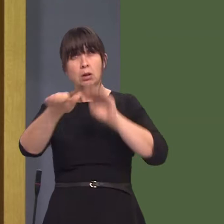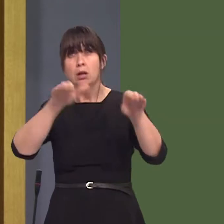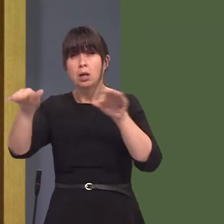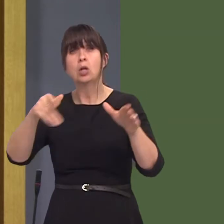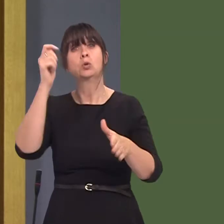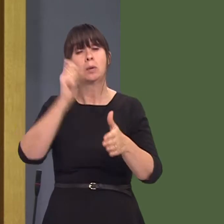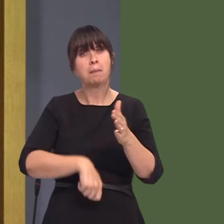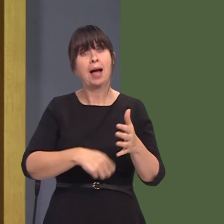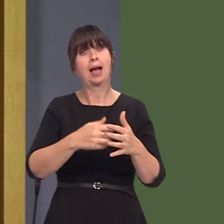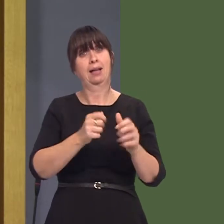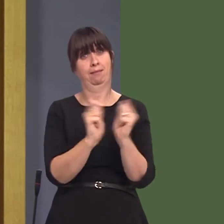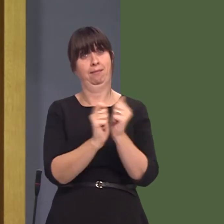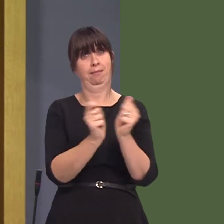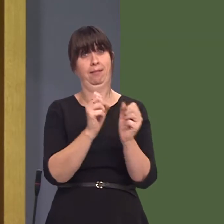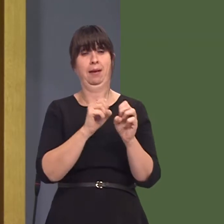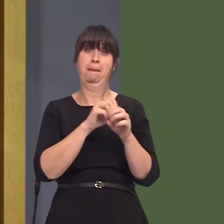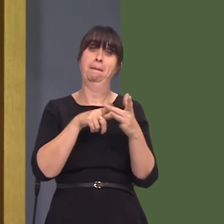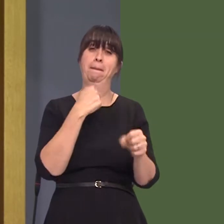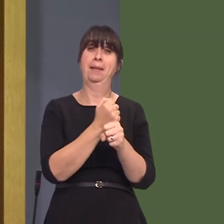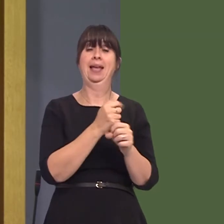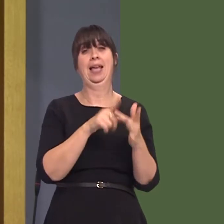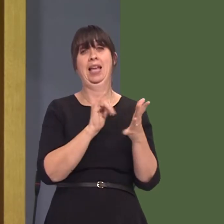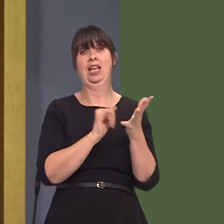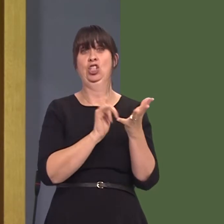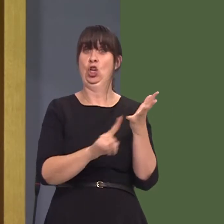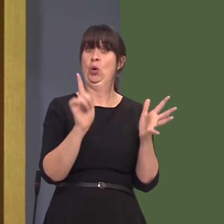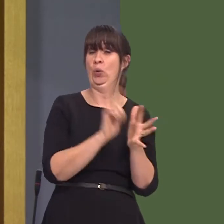buy ëThe Big Issueí and if you could tell us how you are helping people in those situations